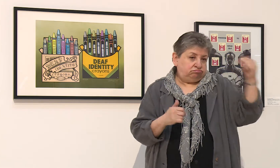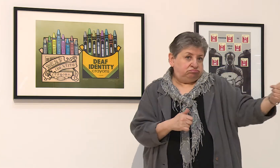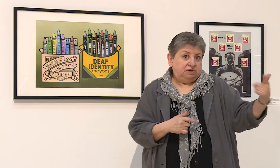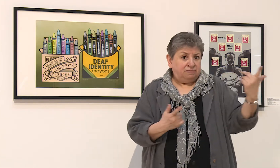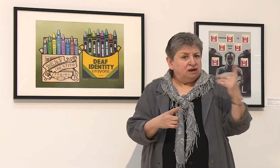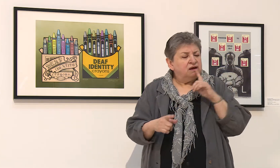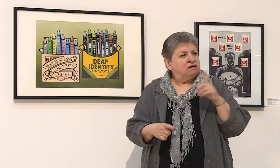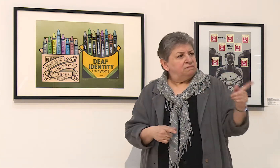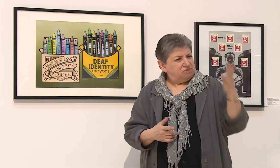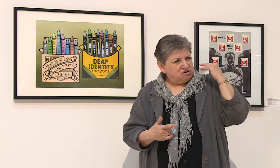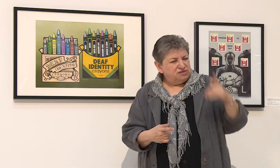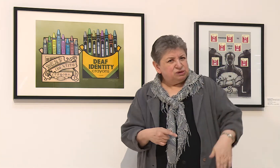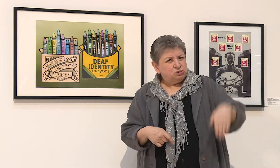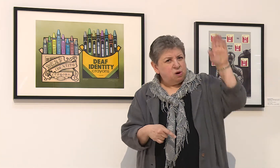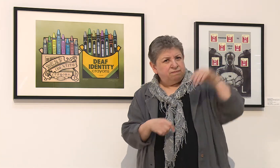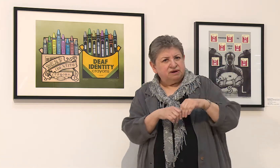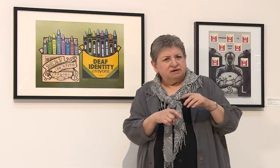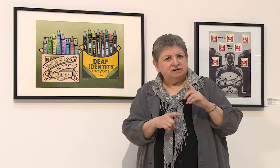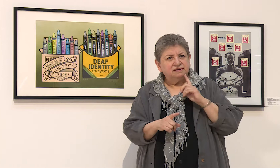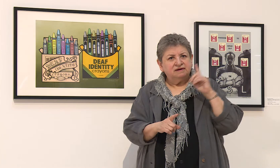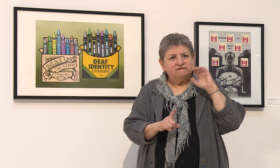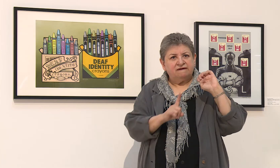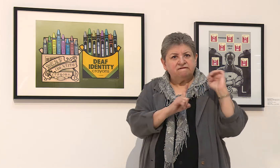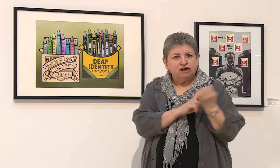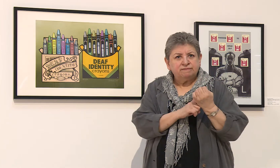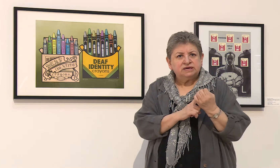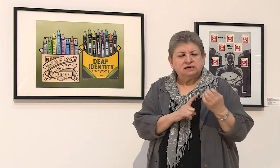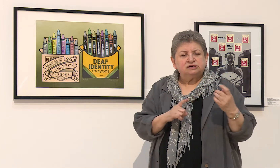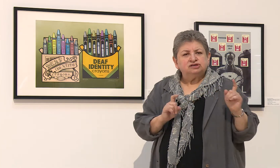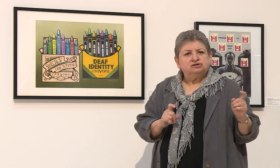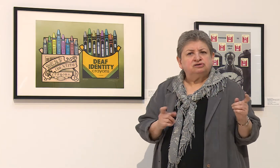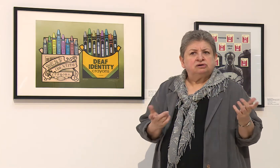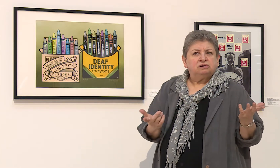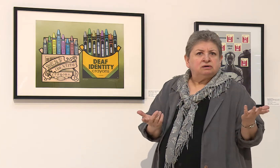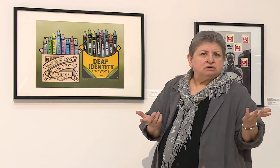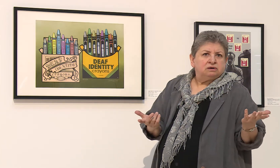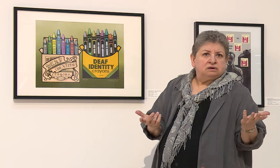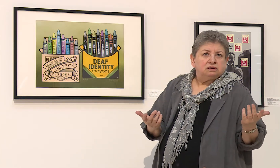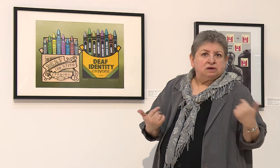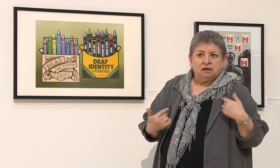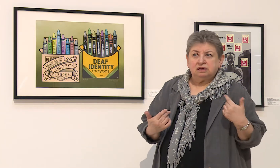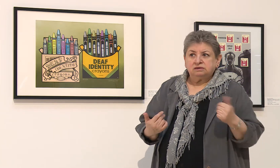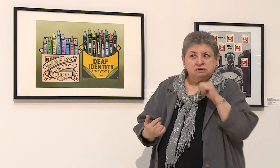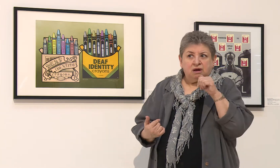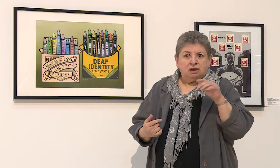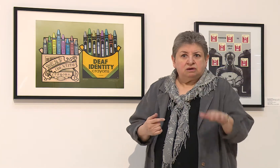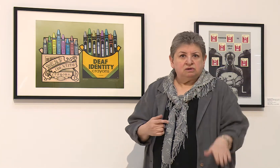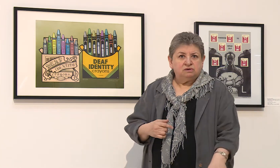they want to claim that identity. But they've grown up in a deaf environment, and they should be recognized for that.